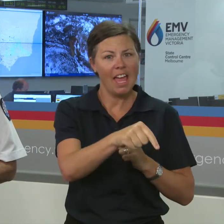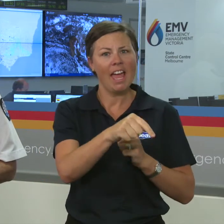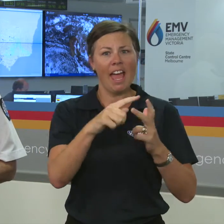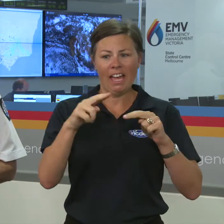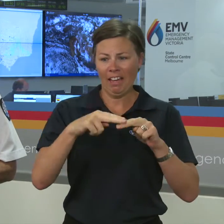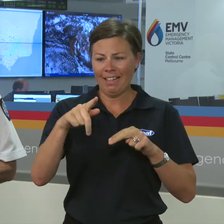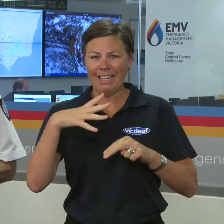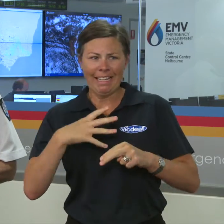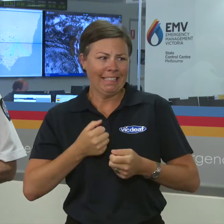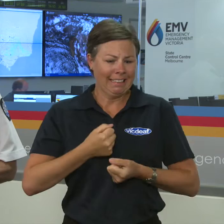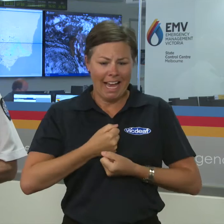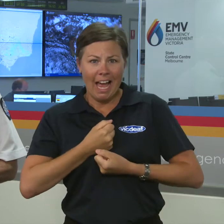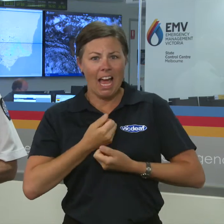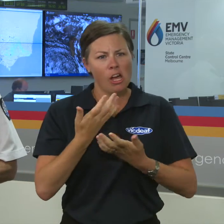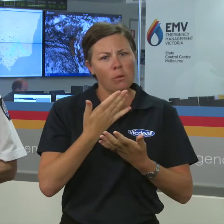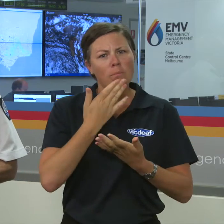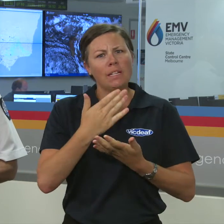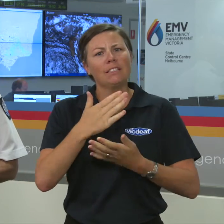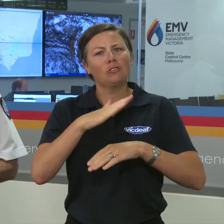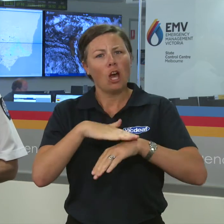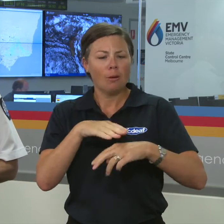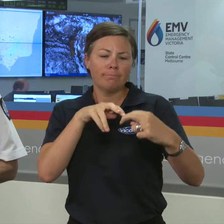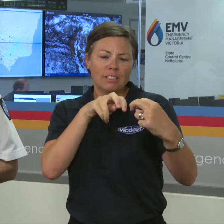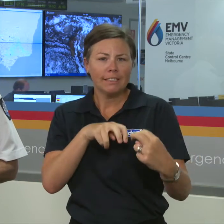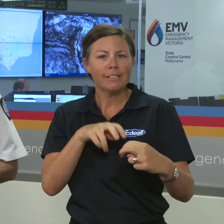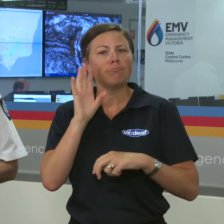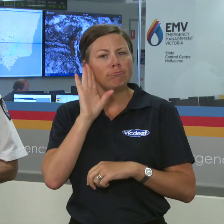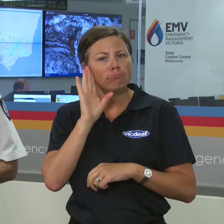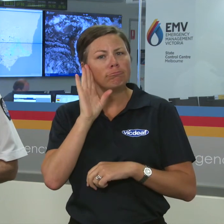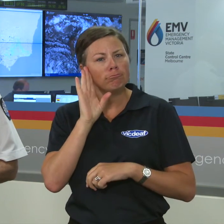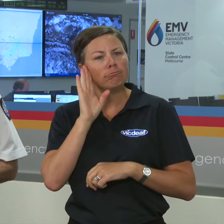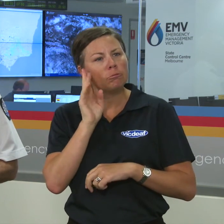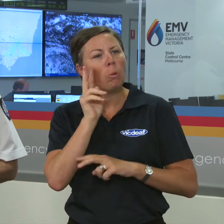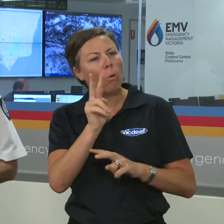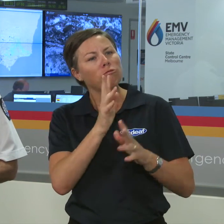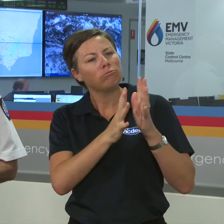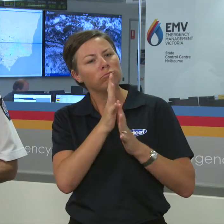reflect, to understand, but also know that if you need information, you need advice, or